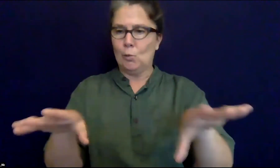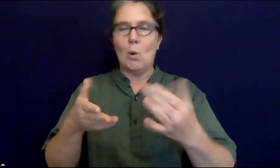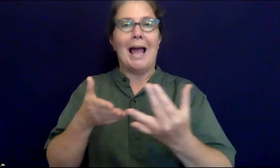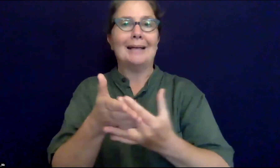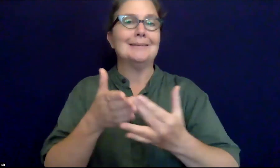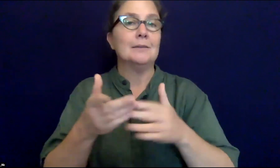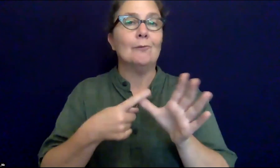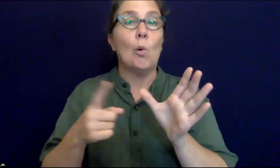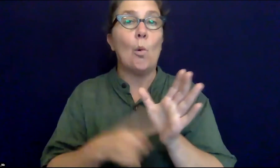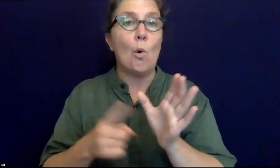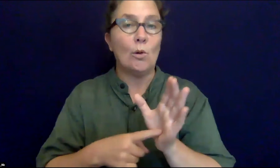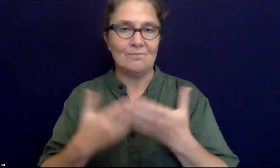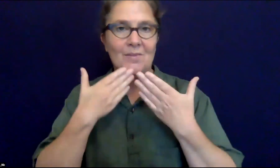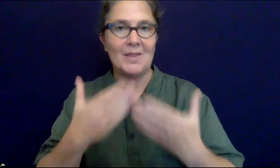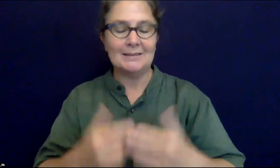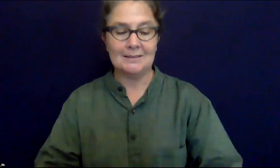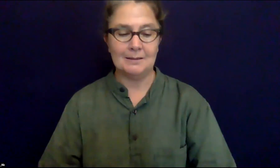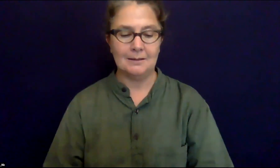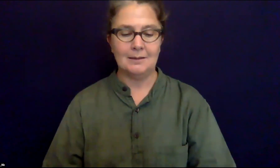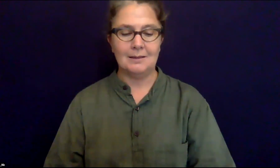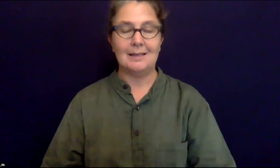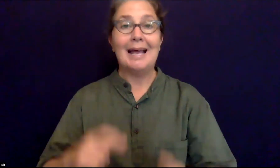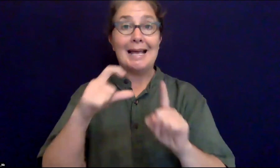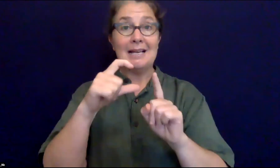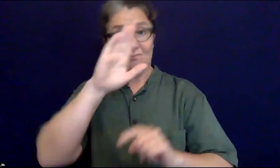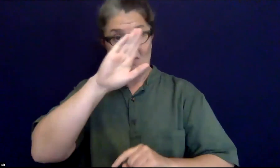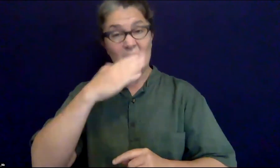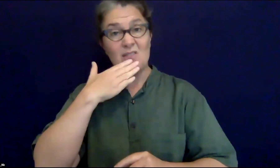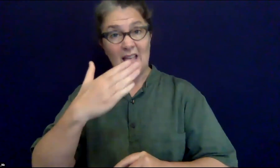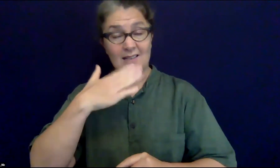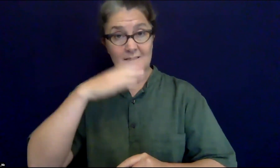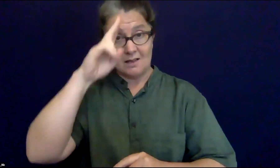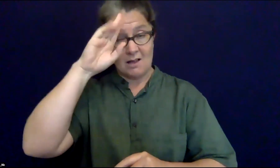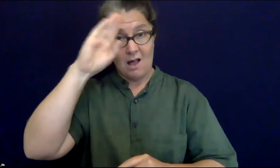would you please introduce yourself? DAGMAR: Thanks, Paul. My name is Dagmar Kminiak,